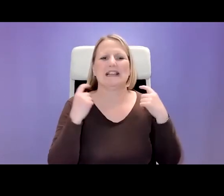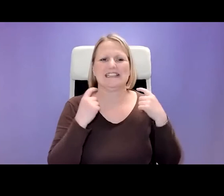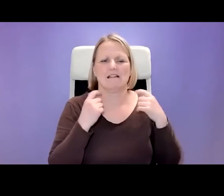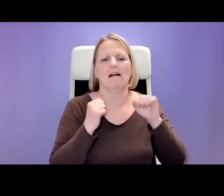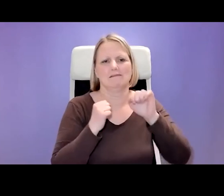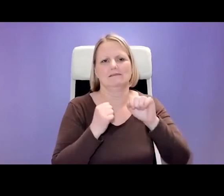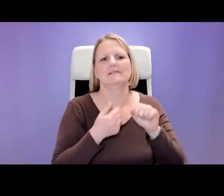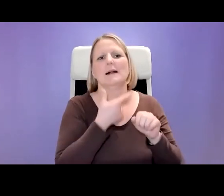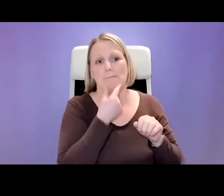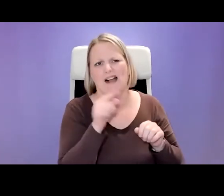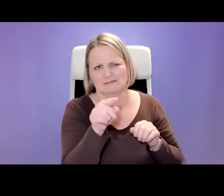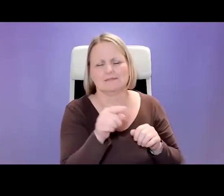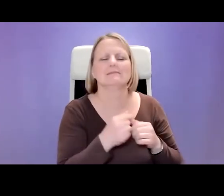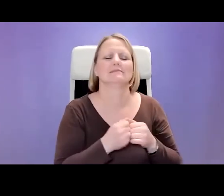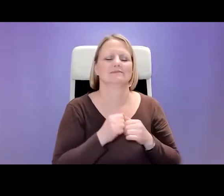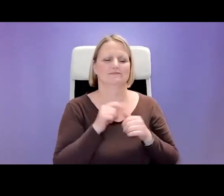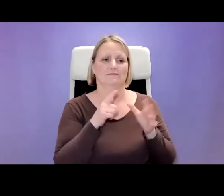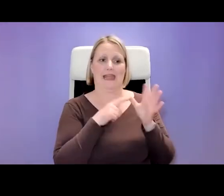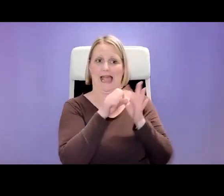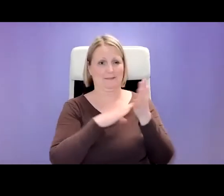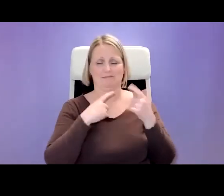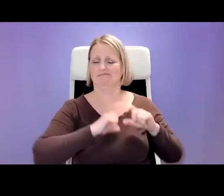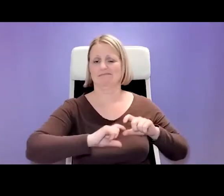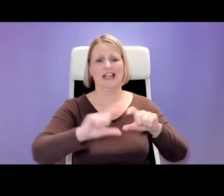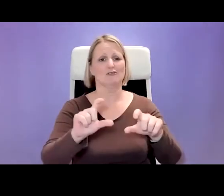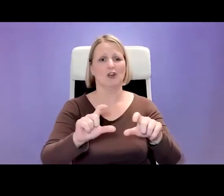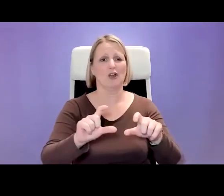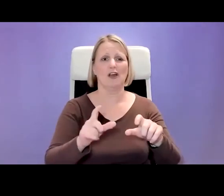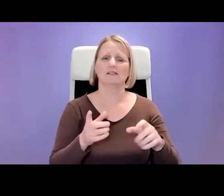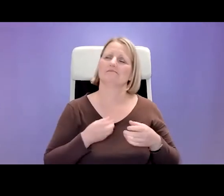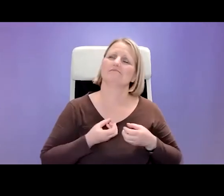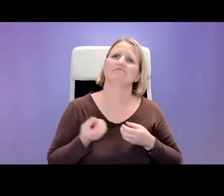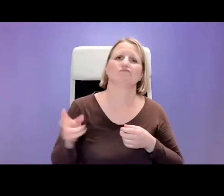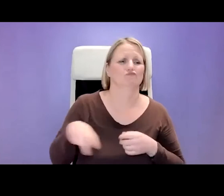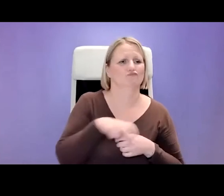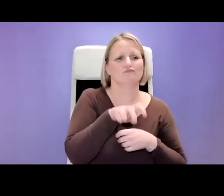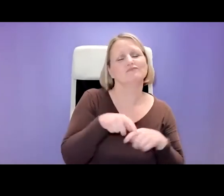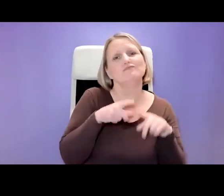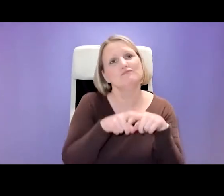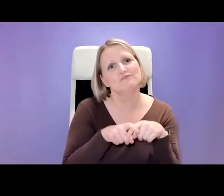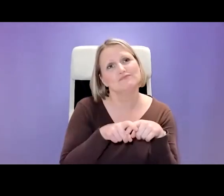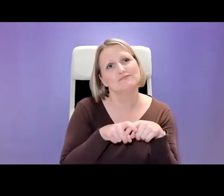we've let him continue to pursue his expressing his membership in the body in his own way.